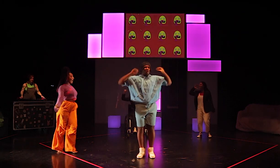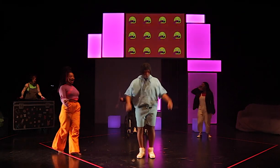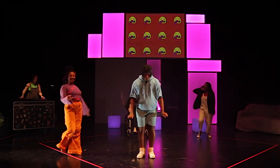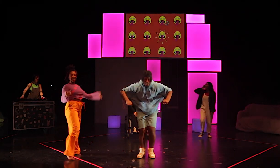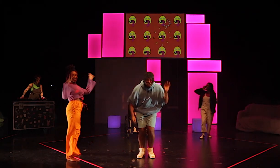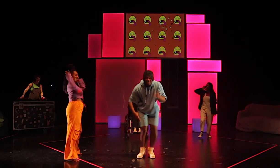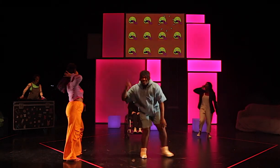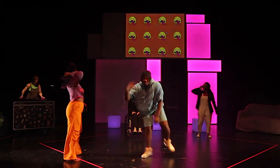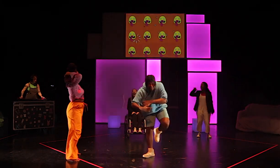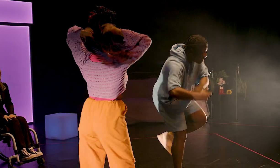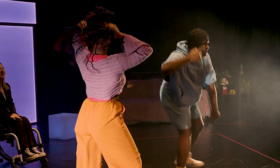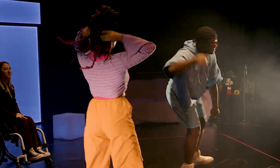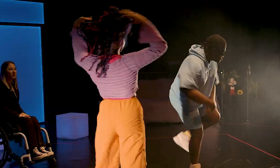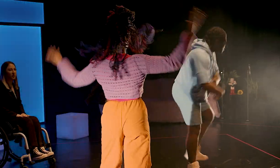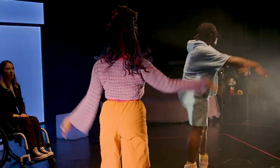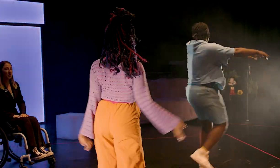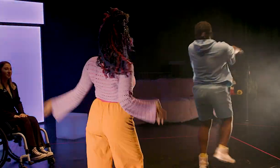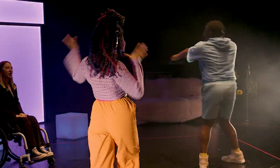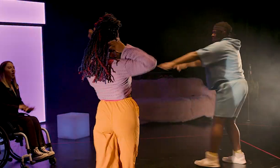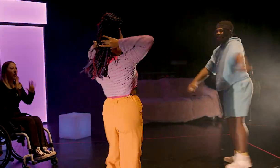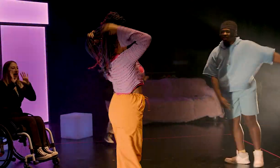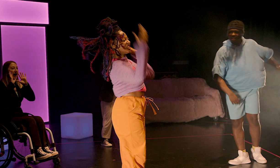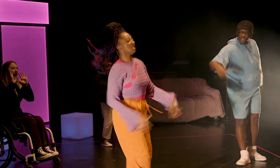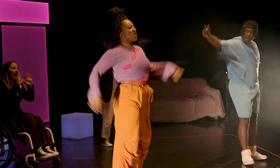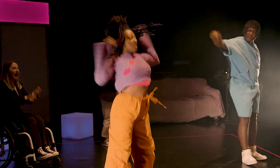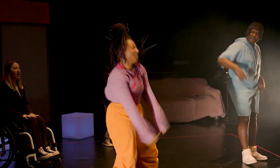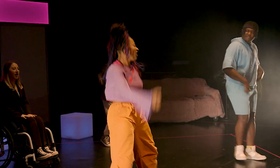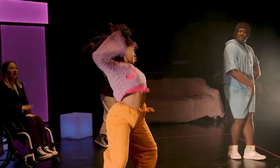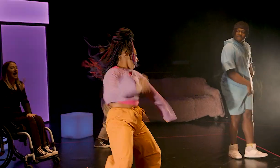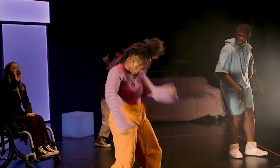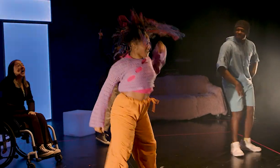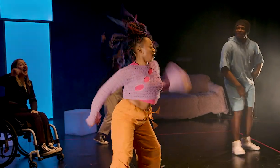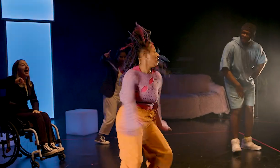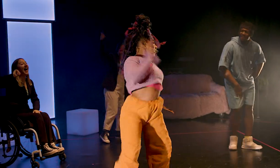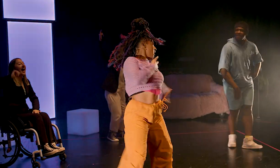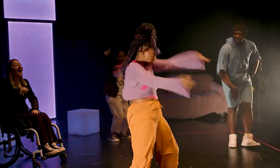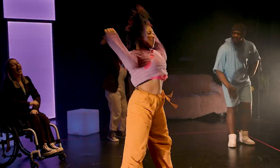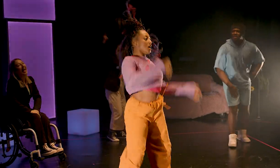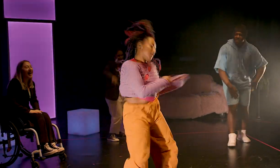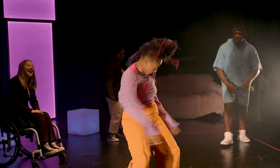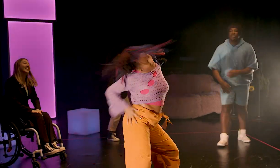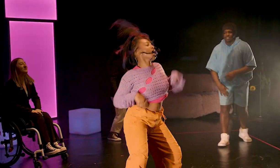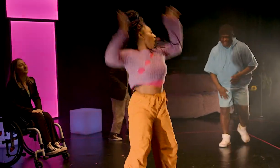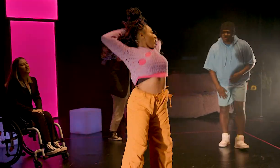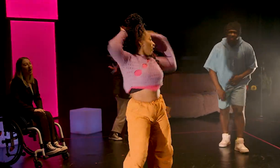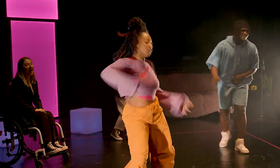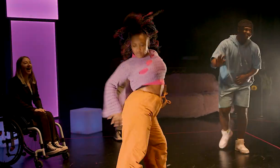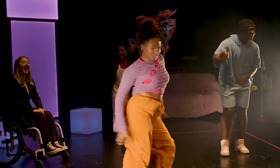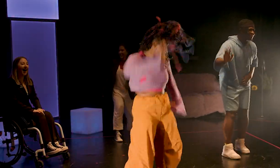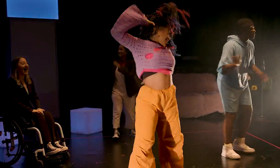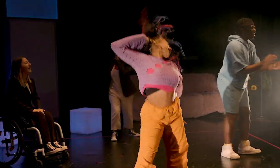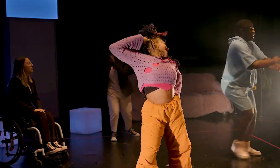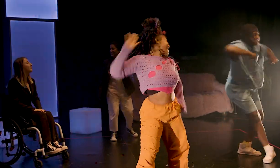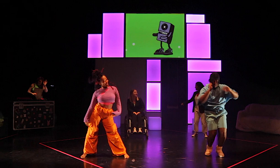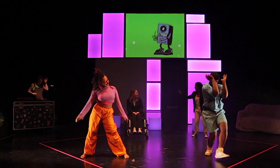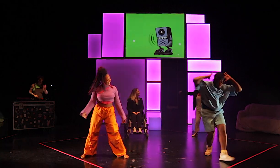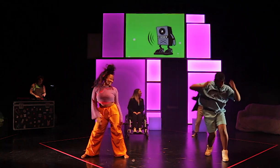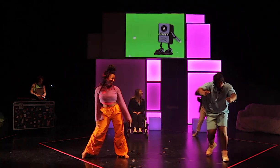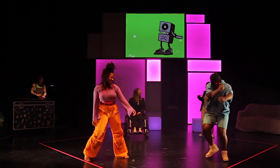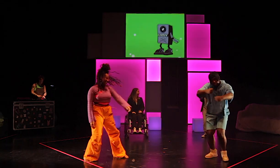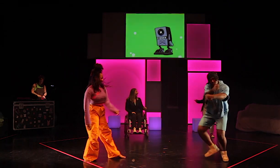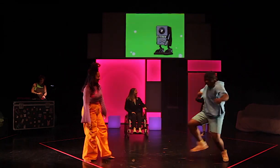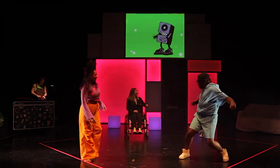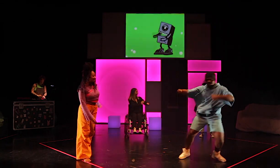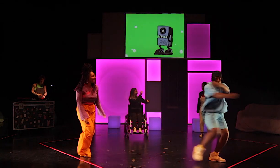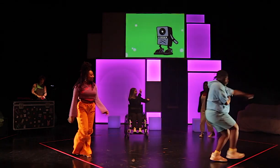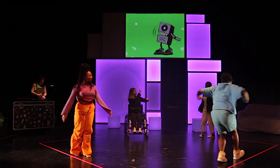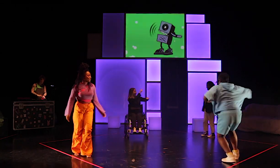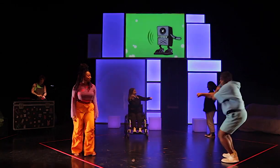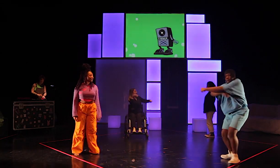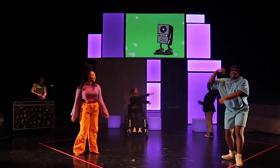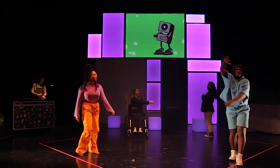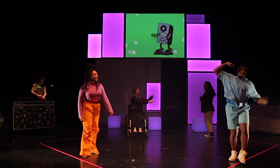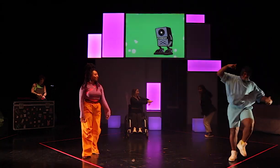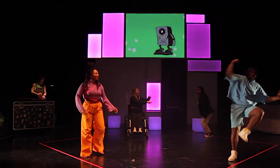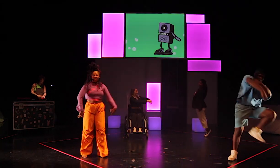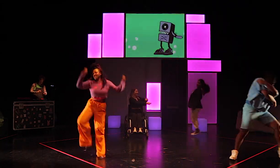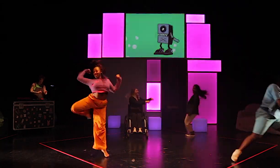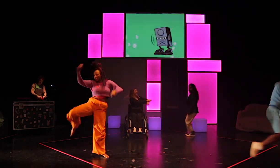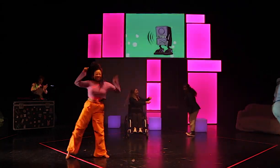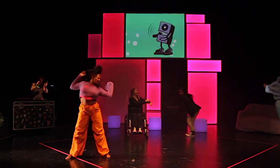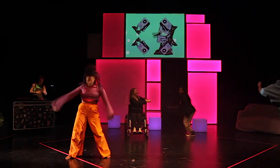[ AUDIENCE CLAPPING ] Big up the energy!